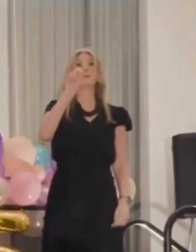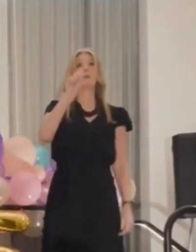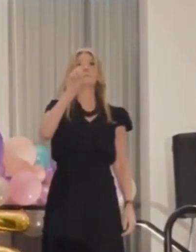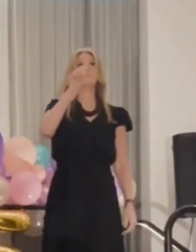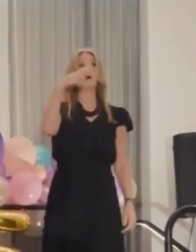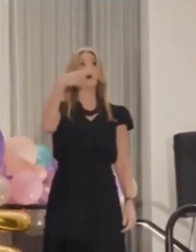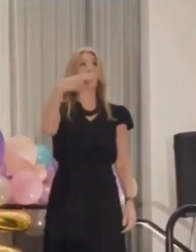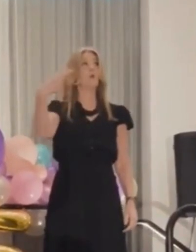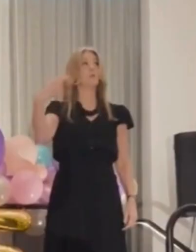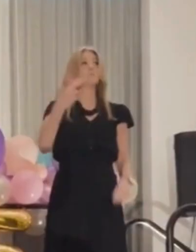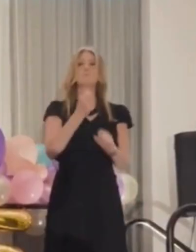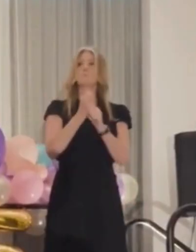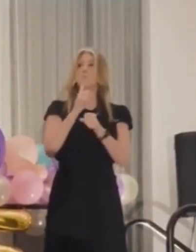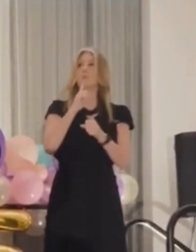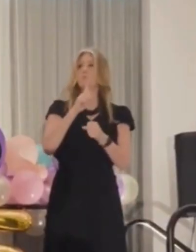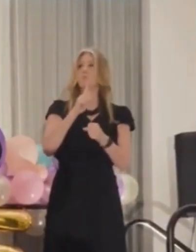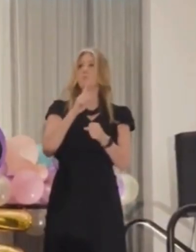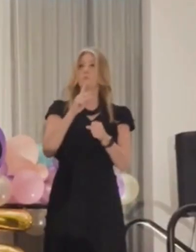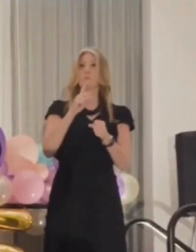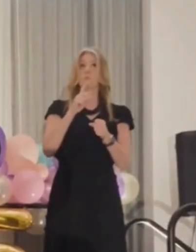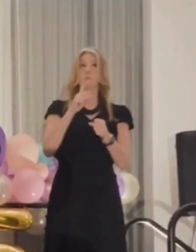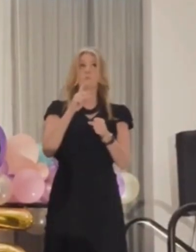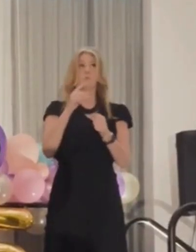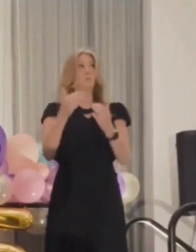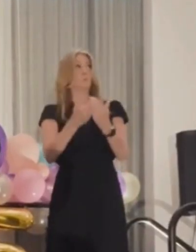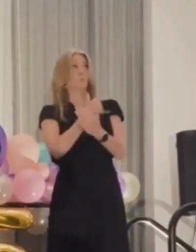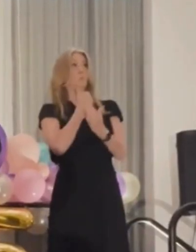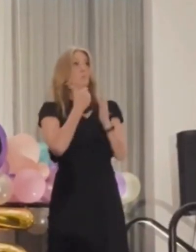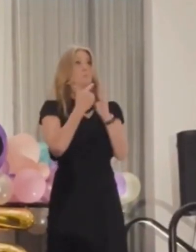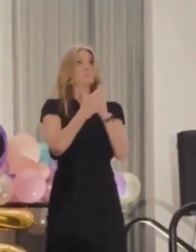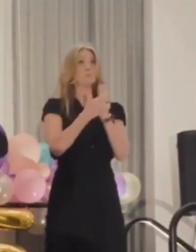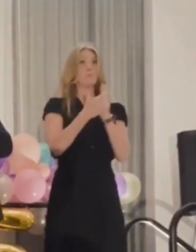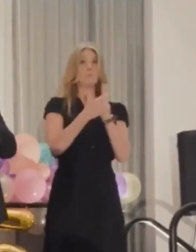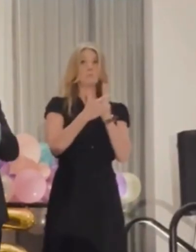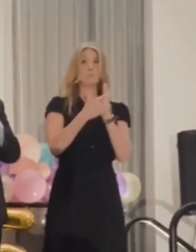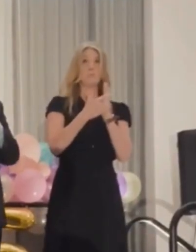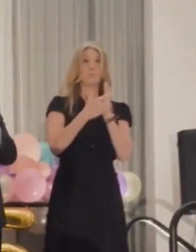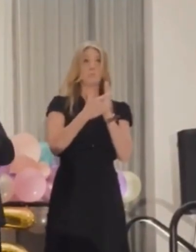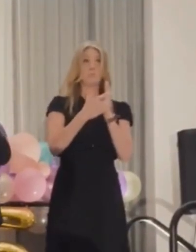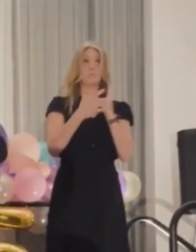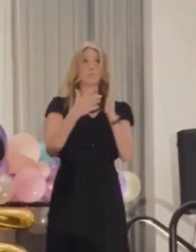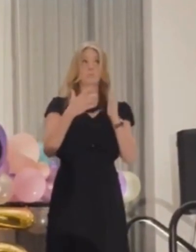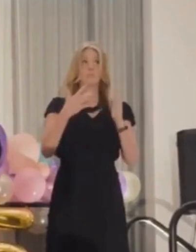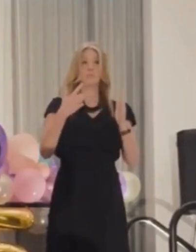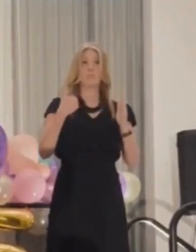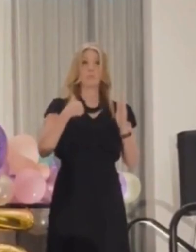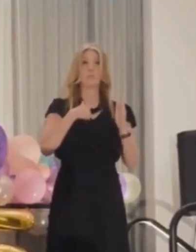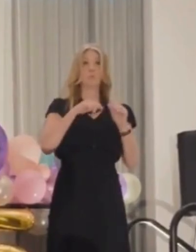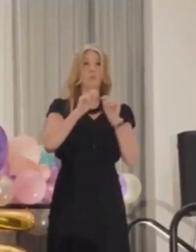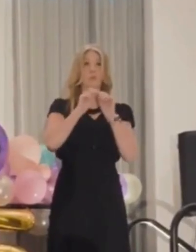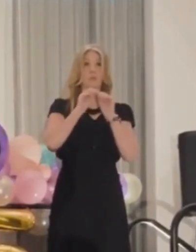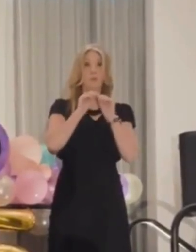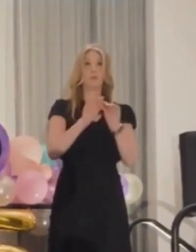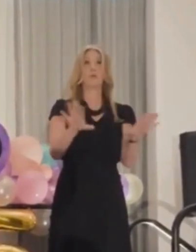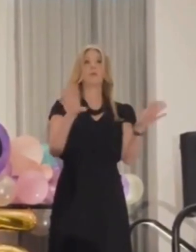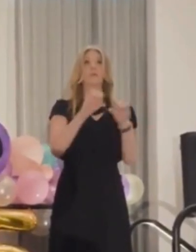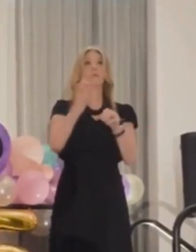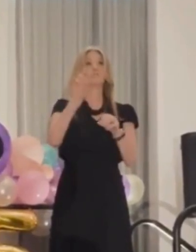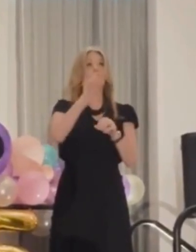is to make sure that we take that technology and we put it into the relay world. Right?